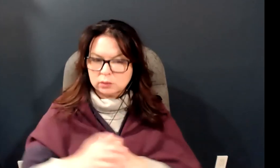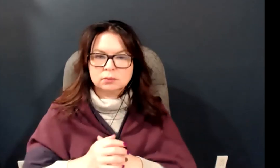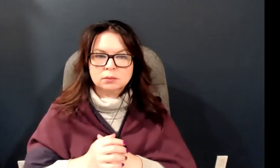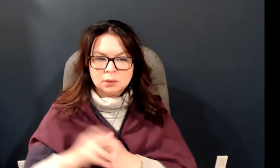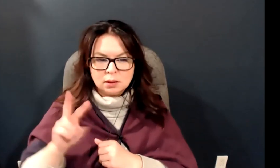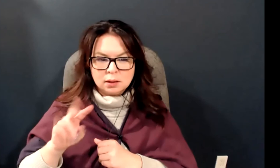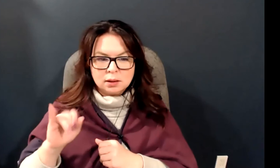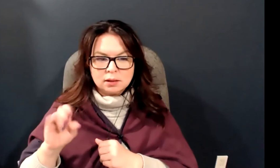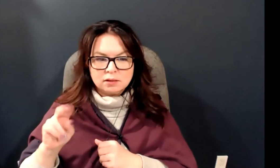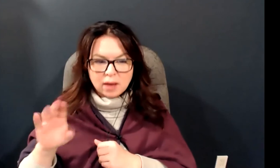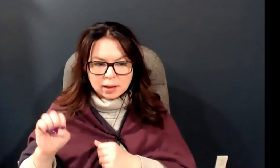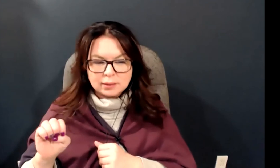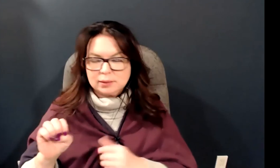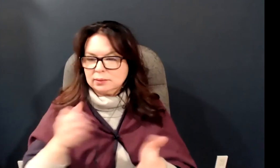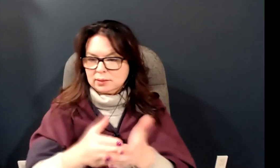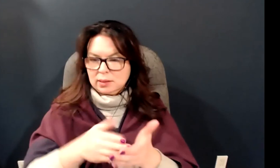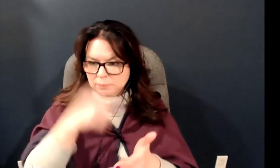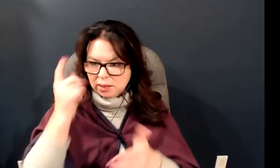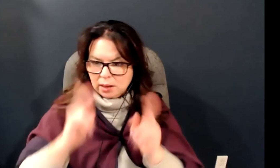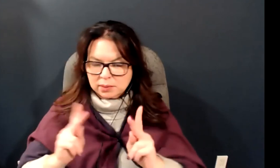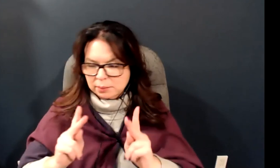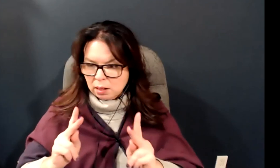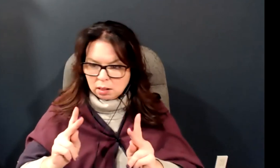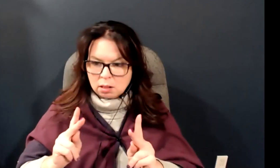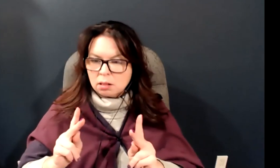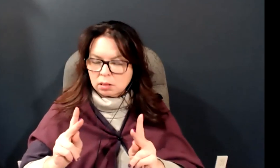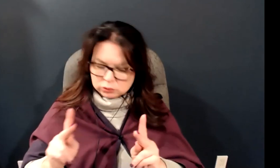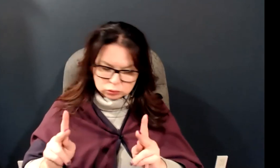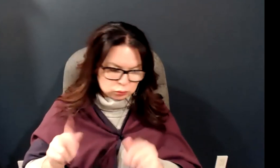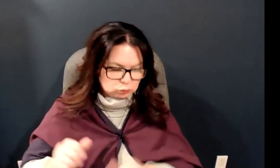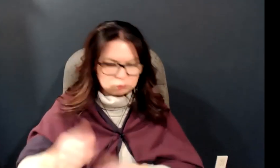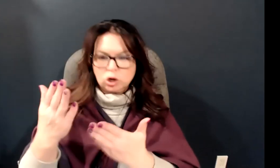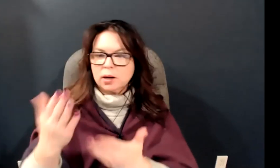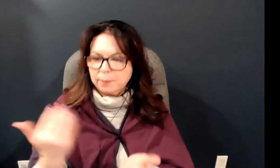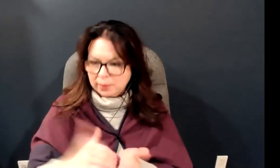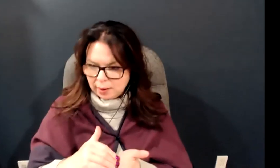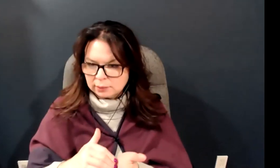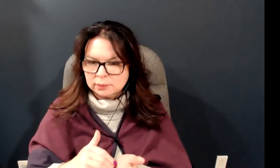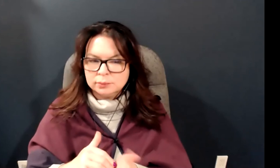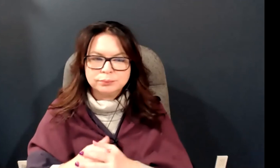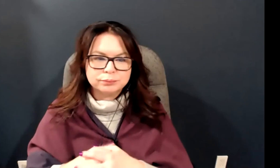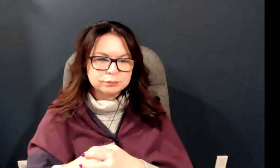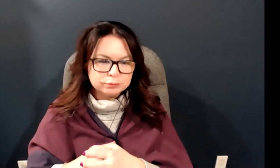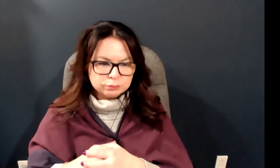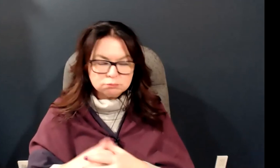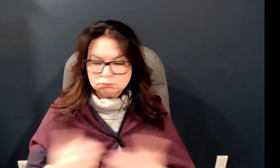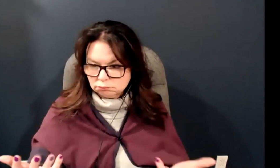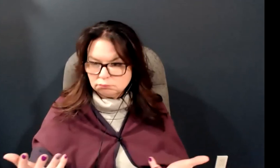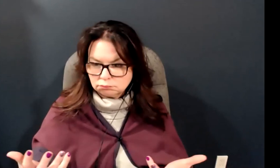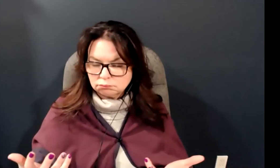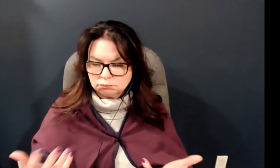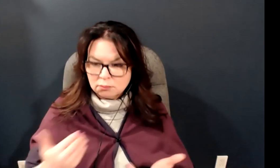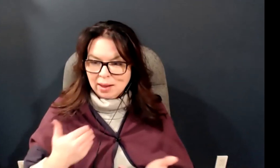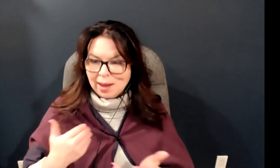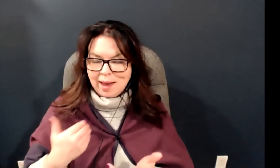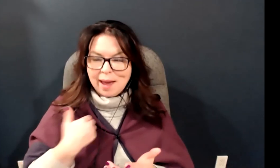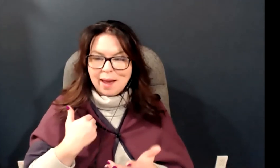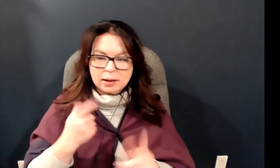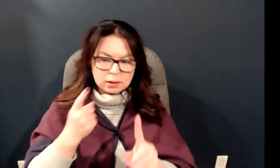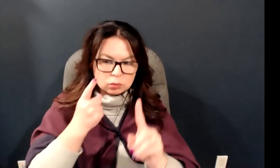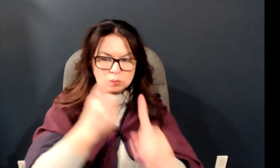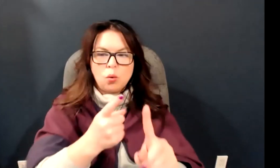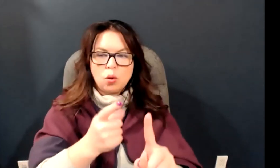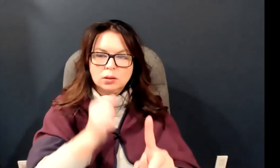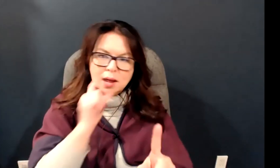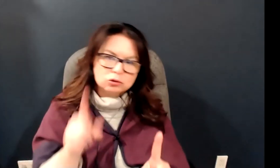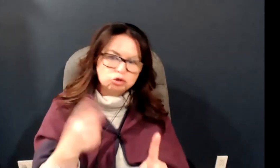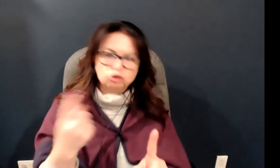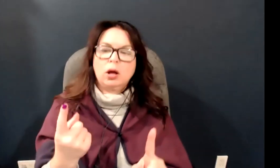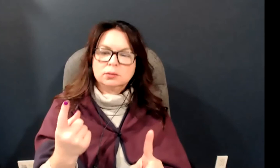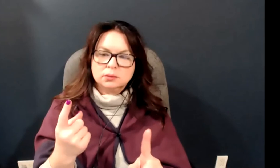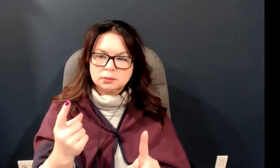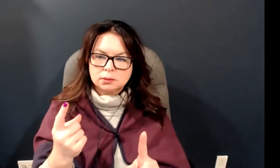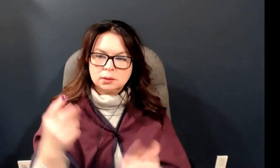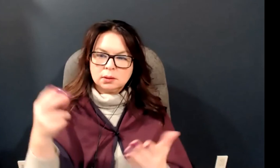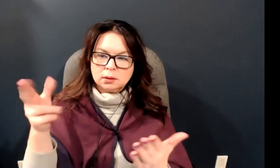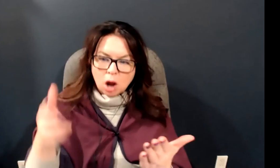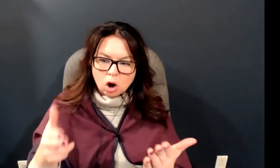oh, oh how easy it is to pass around images and there's a negative side to that too, which